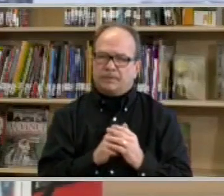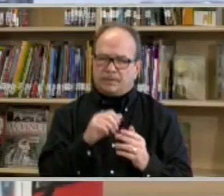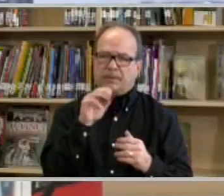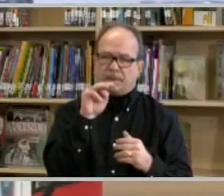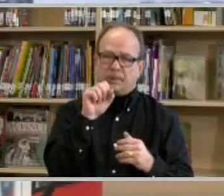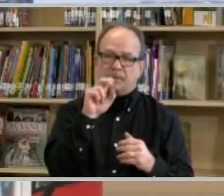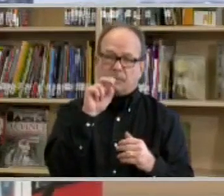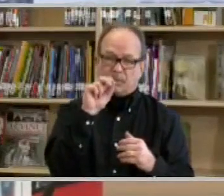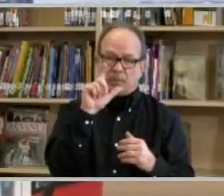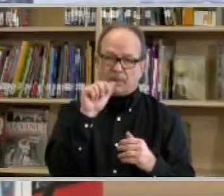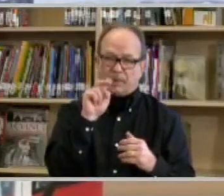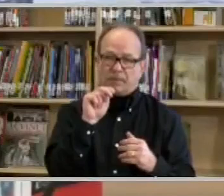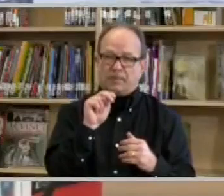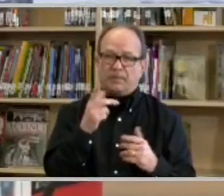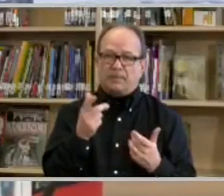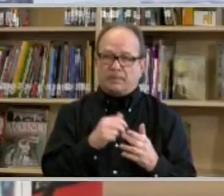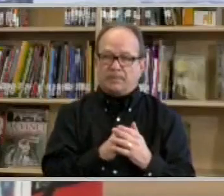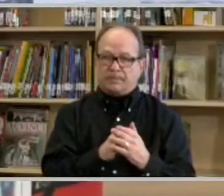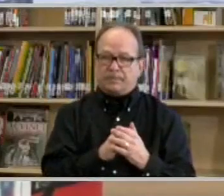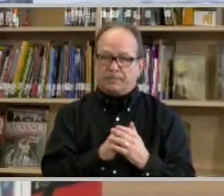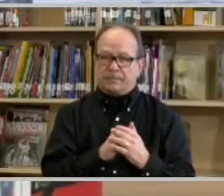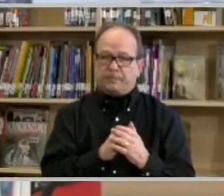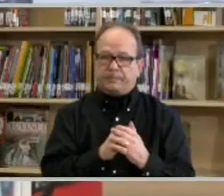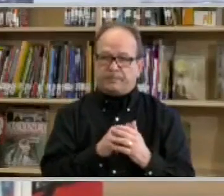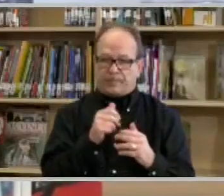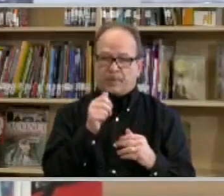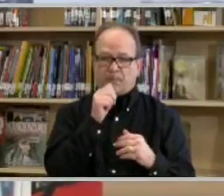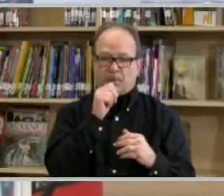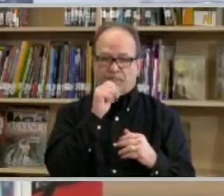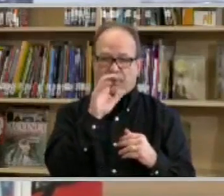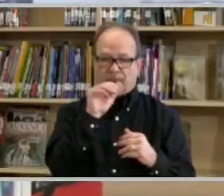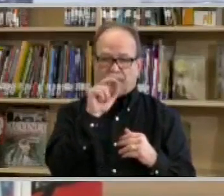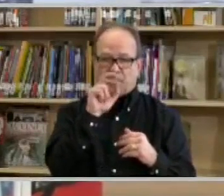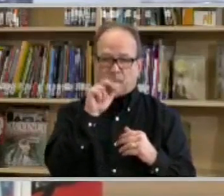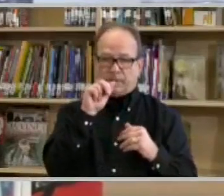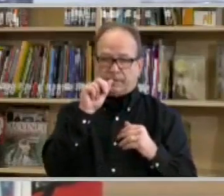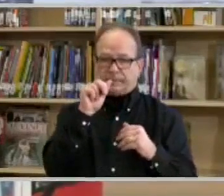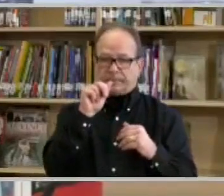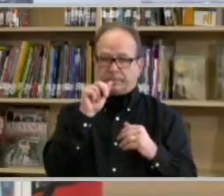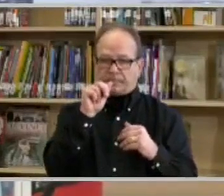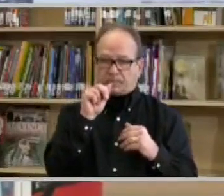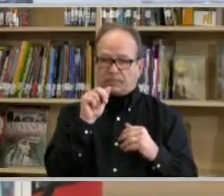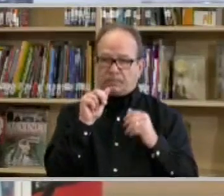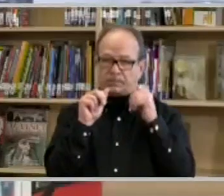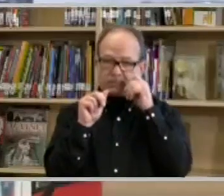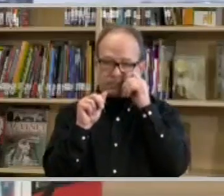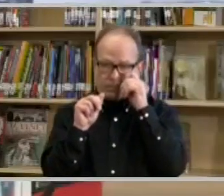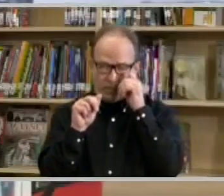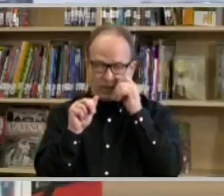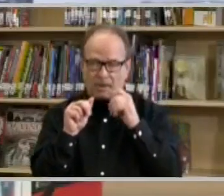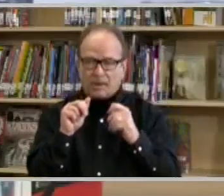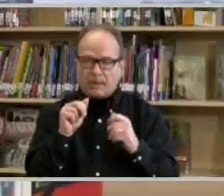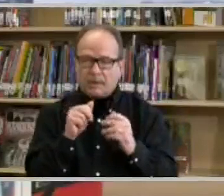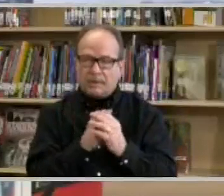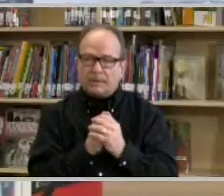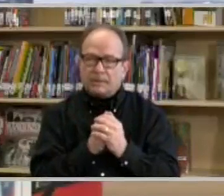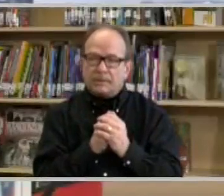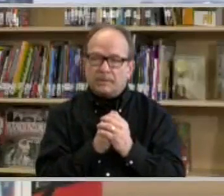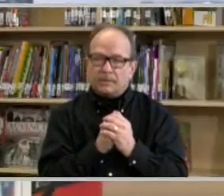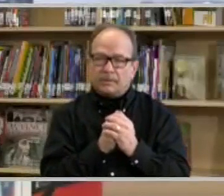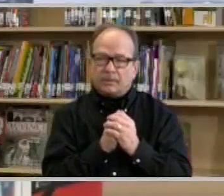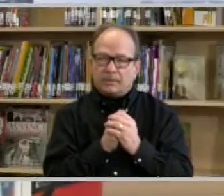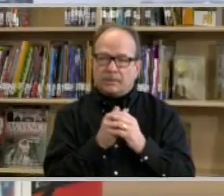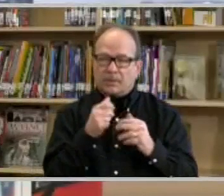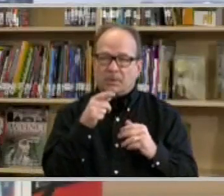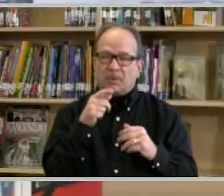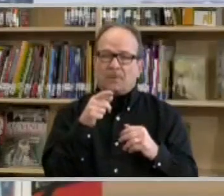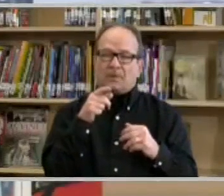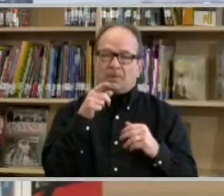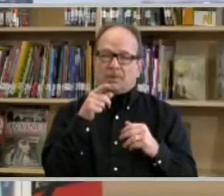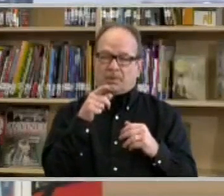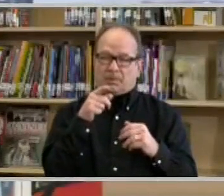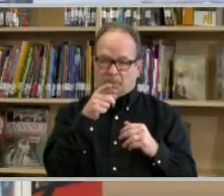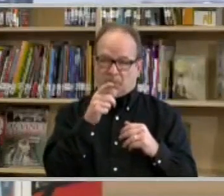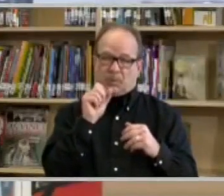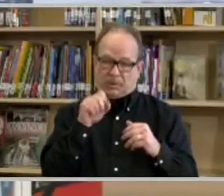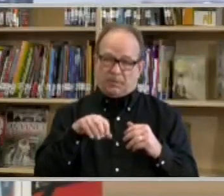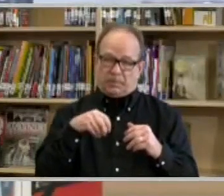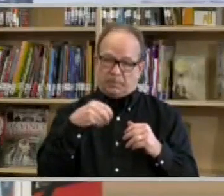IS THAT WE'VE LAUNCHED A PRIVATM